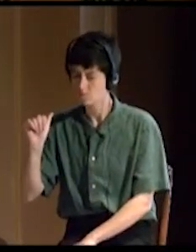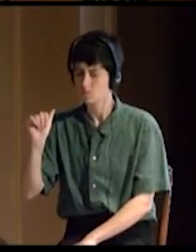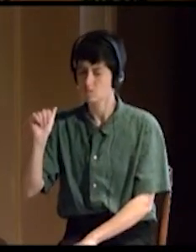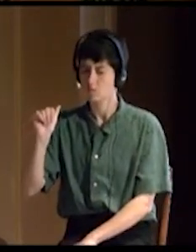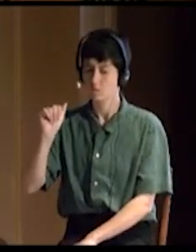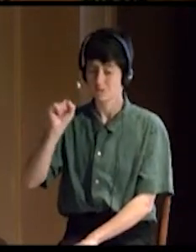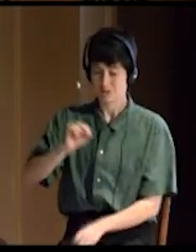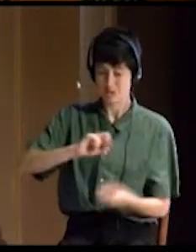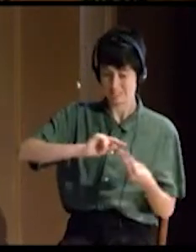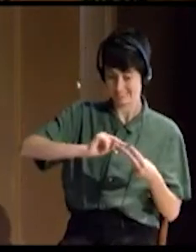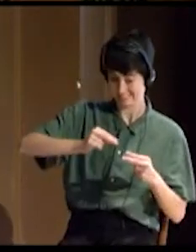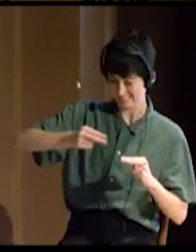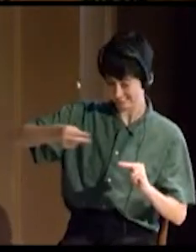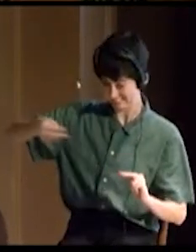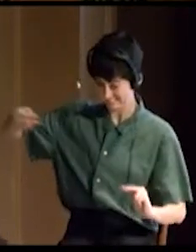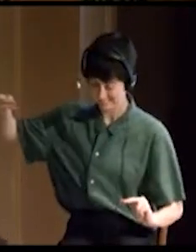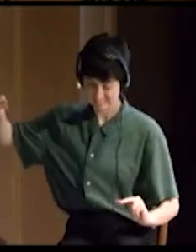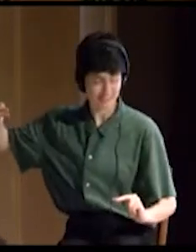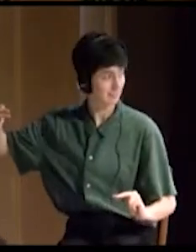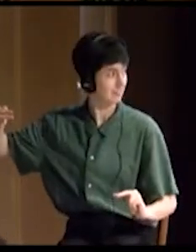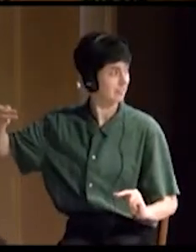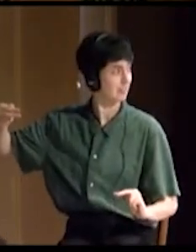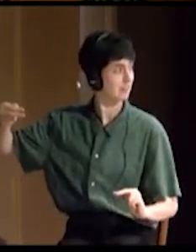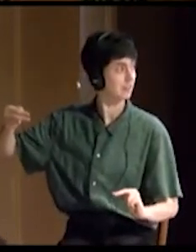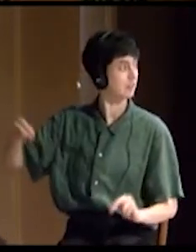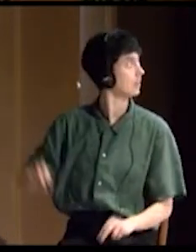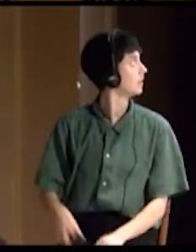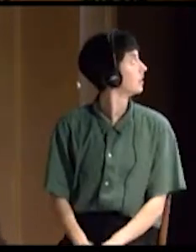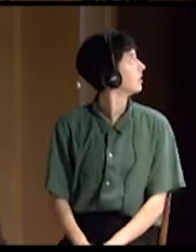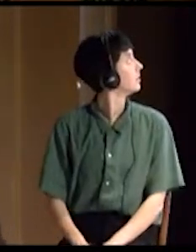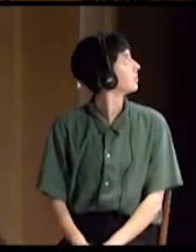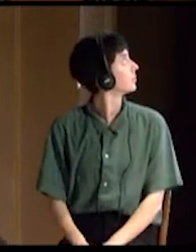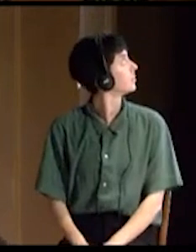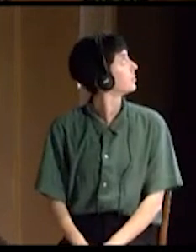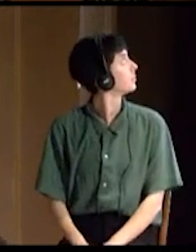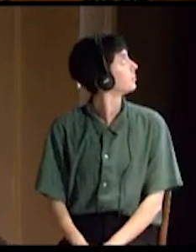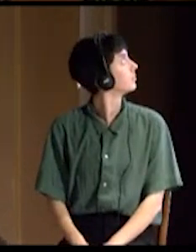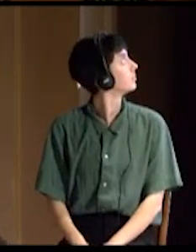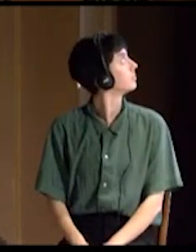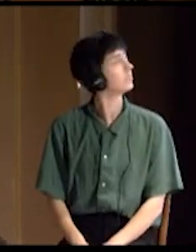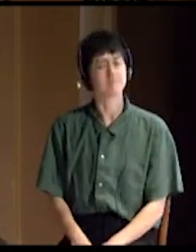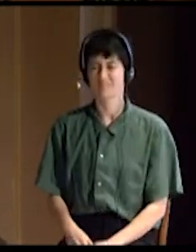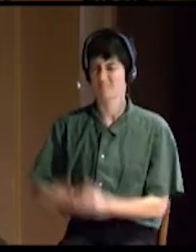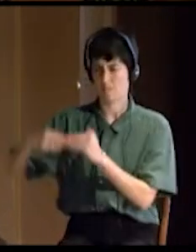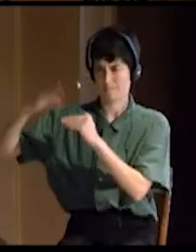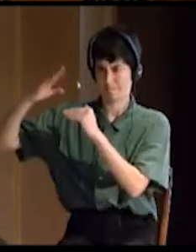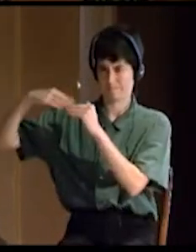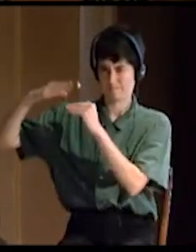So you see on top over there Cora timucua. So we proved it was a new lineage from Florida,